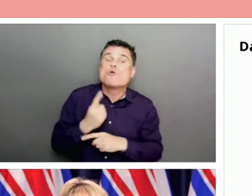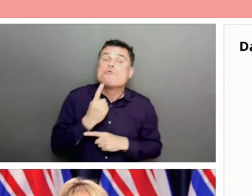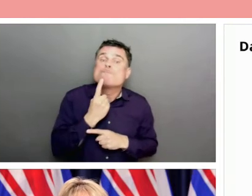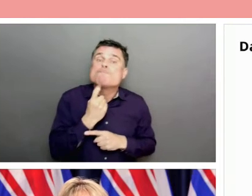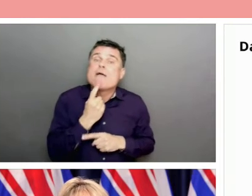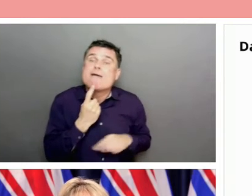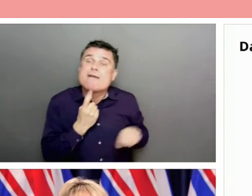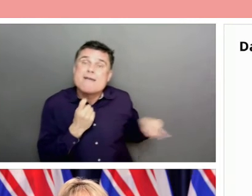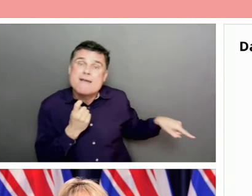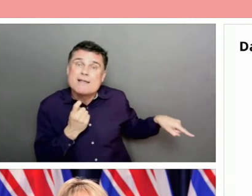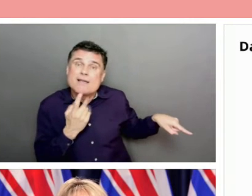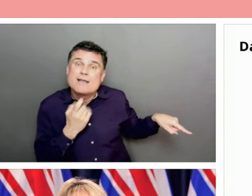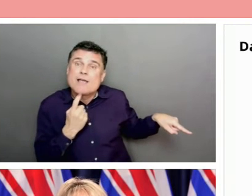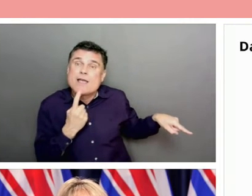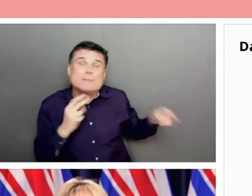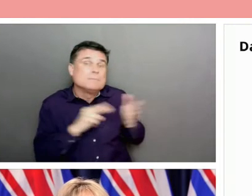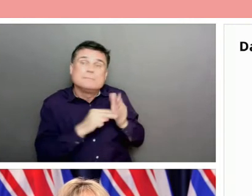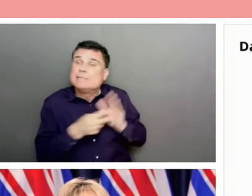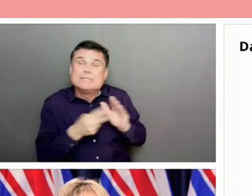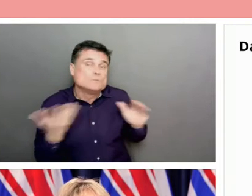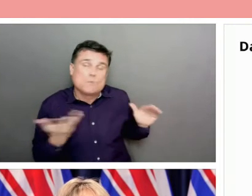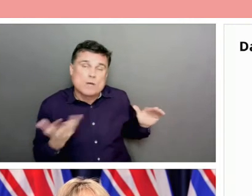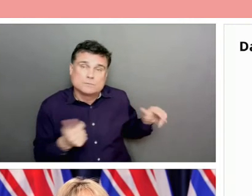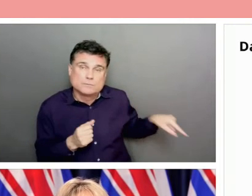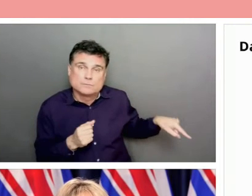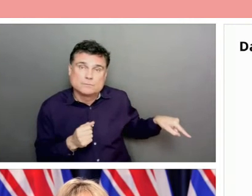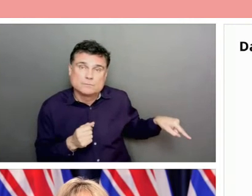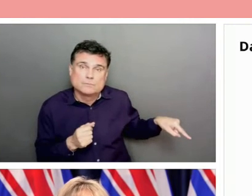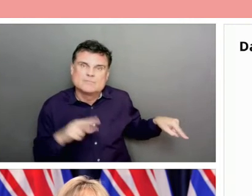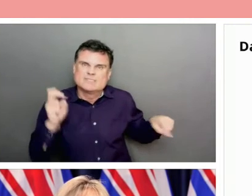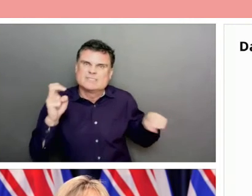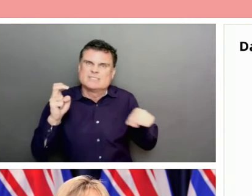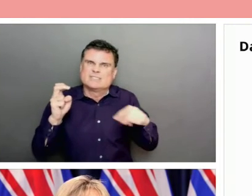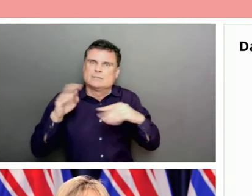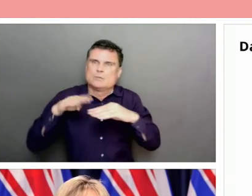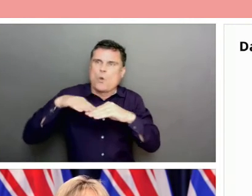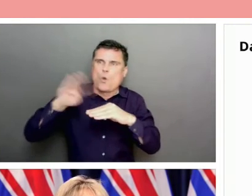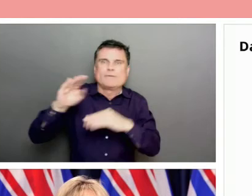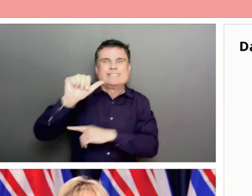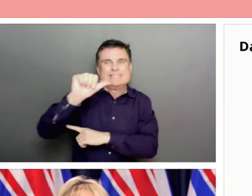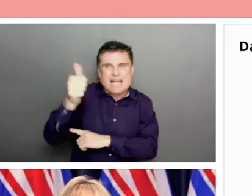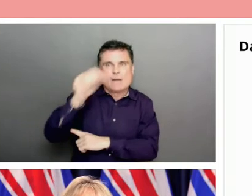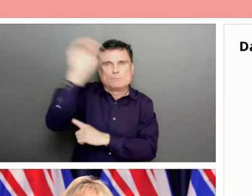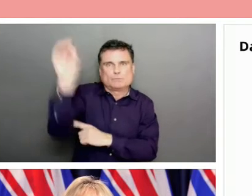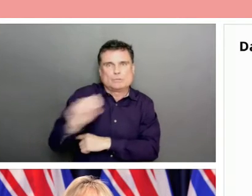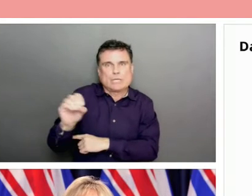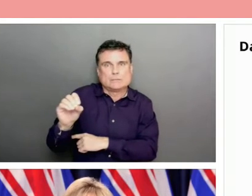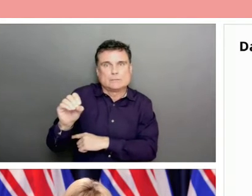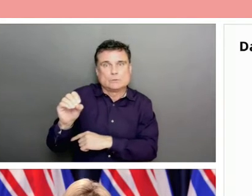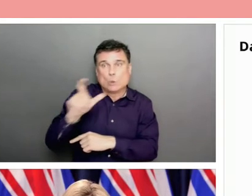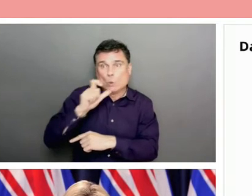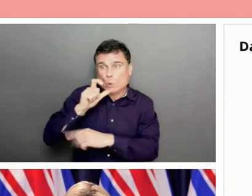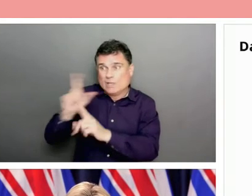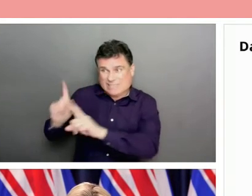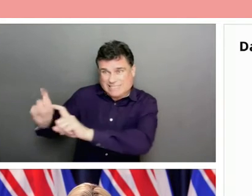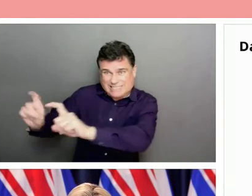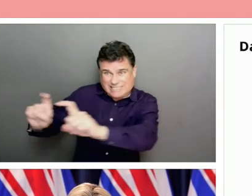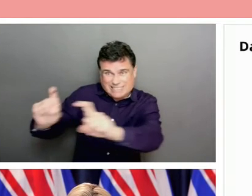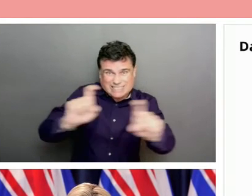The grey figure in the background represents our testing rate. This puts a whole lot of information into one graph.